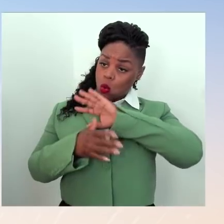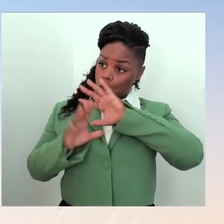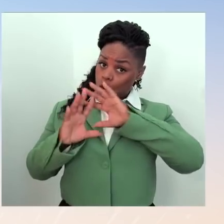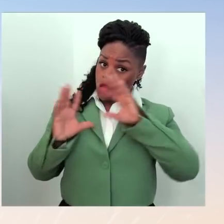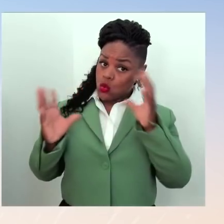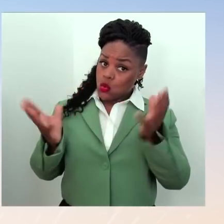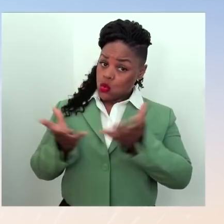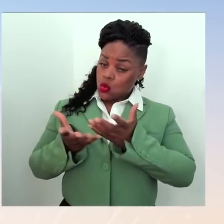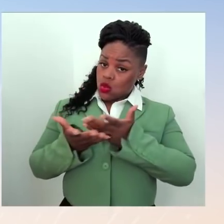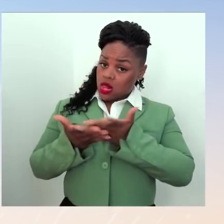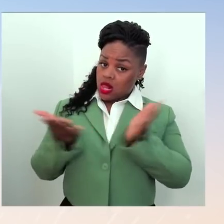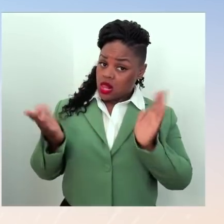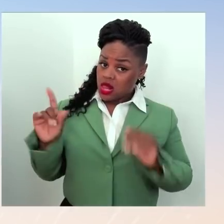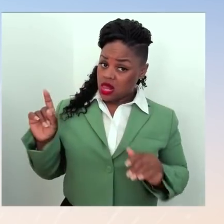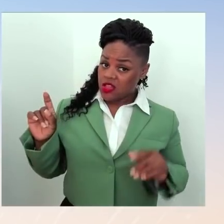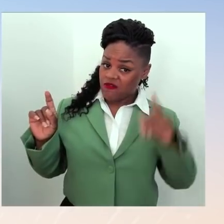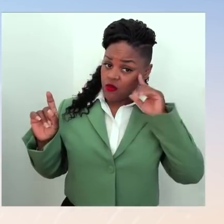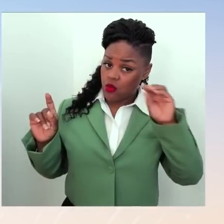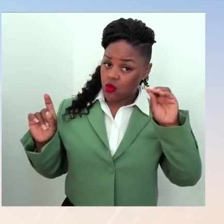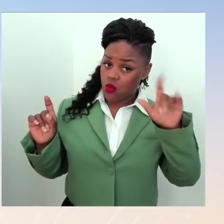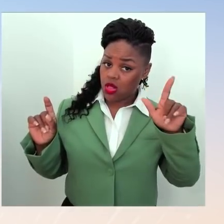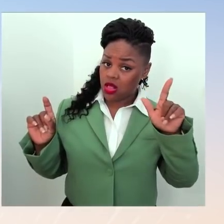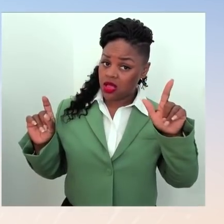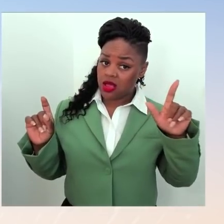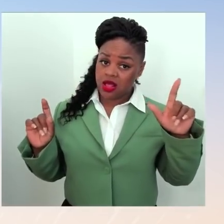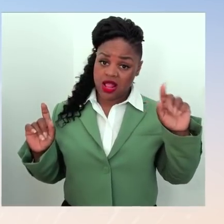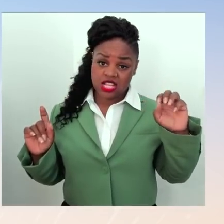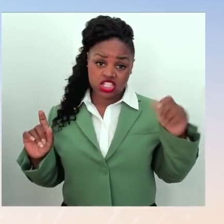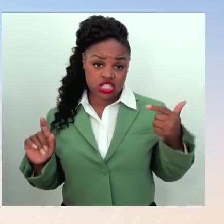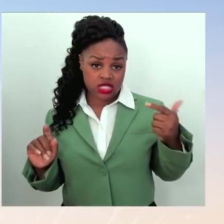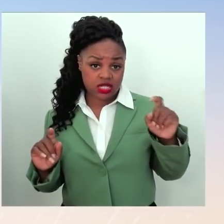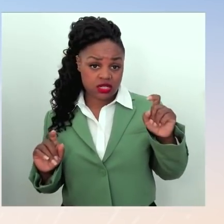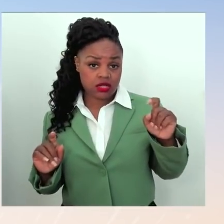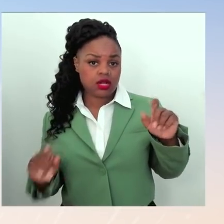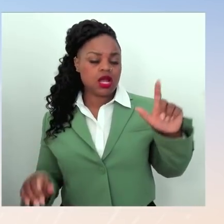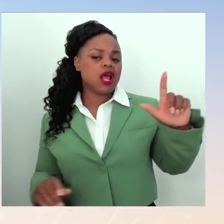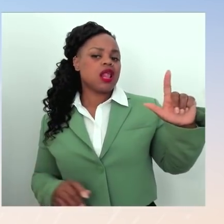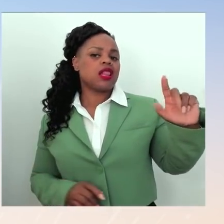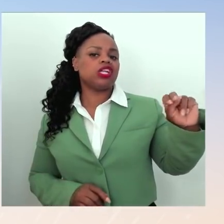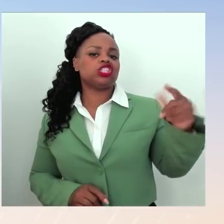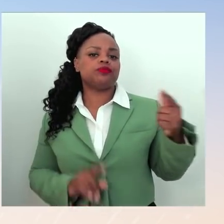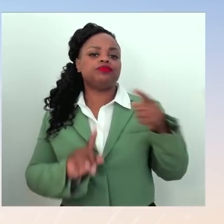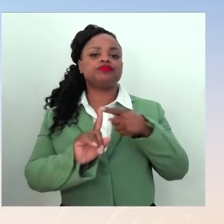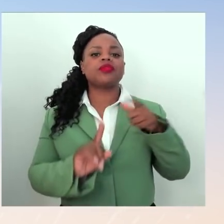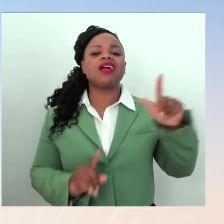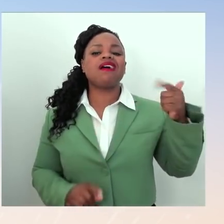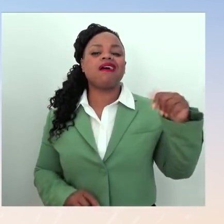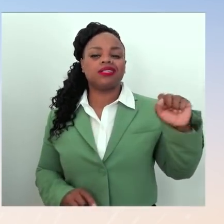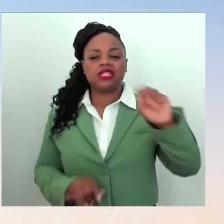Ms. Psaki: So, let me start with the natural gas side because that we anticipated would be an issue for the Europeans primarily.